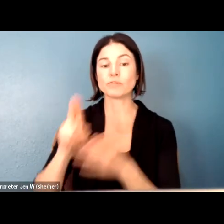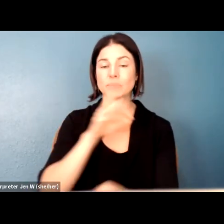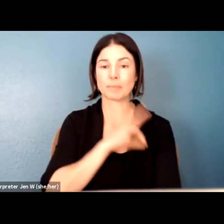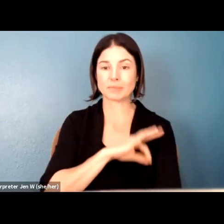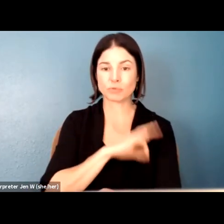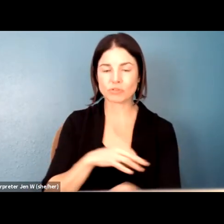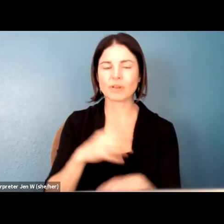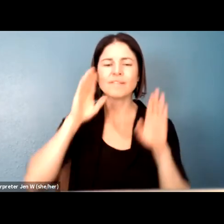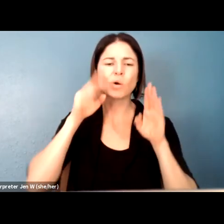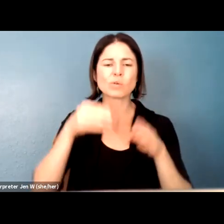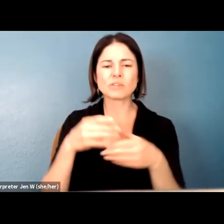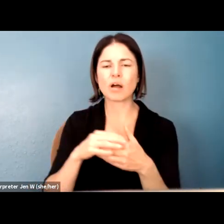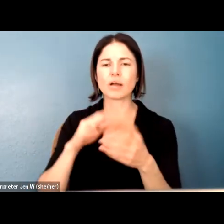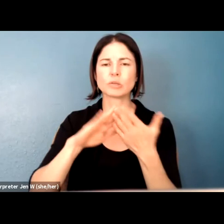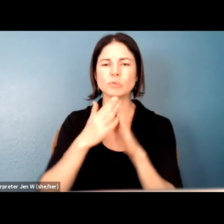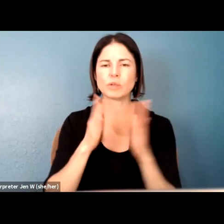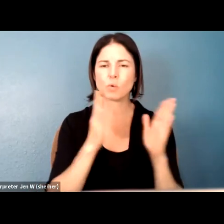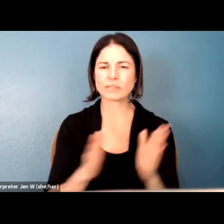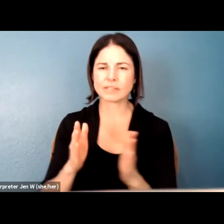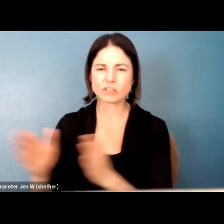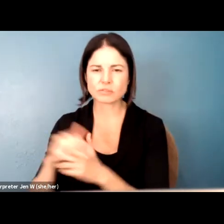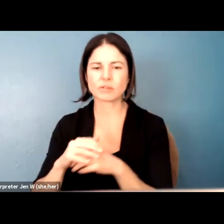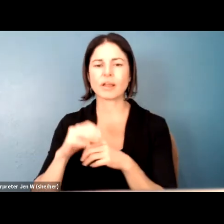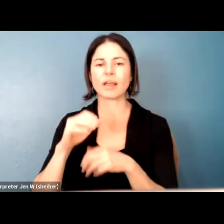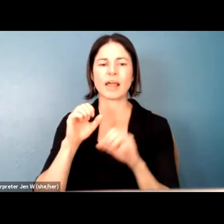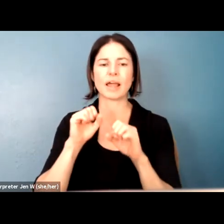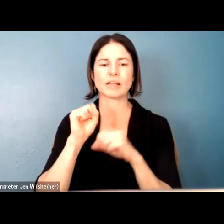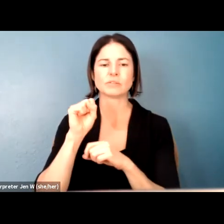focus on community organization and social administration. And